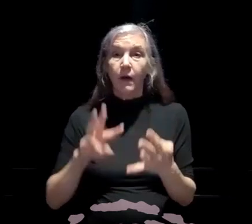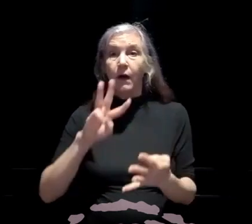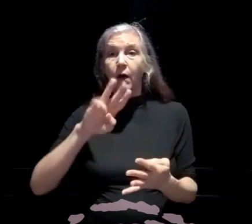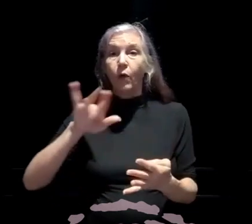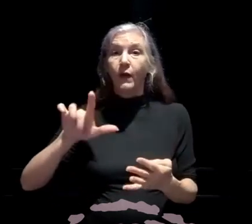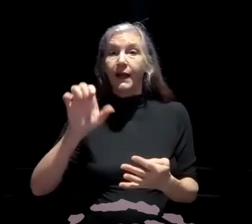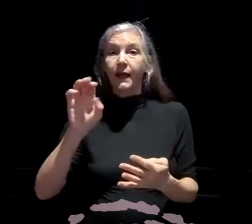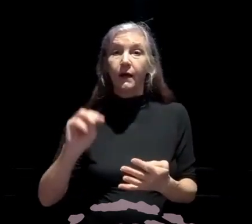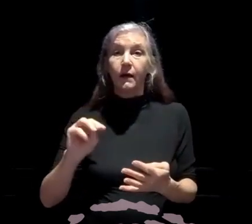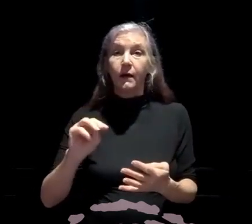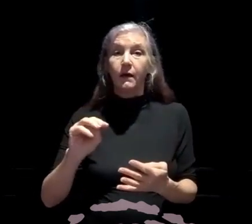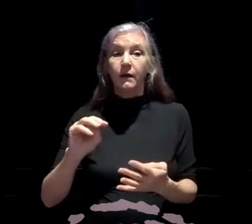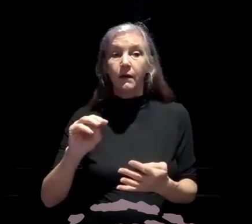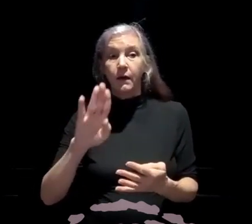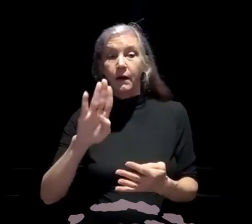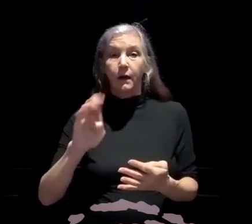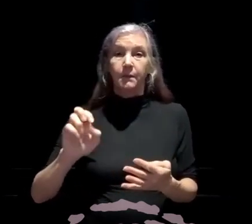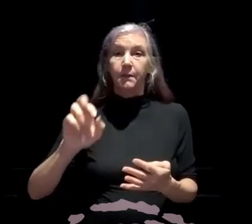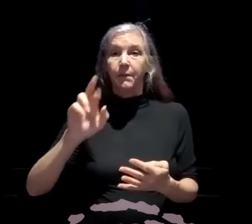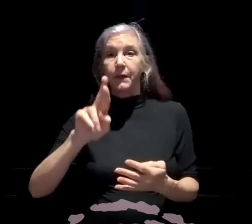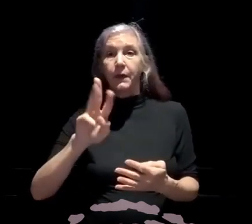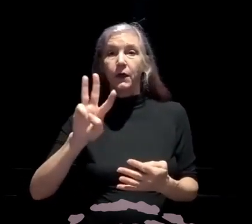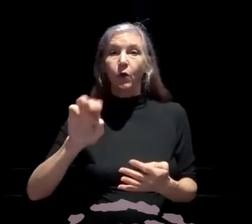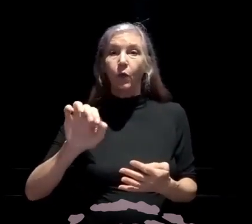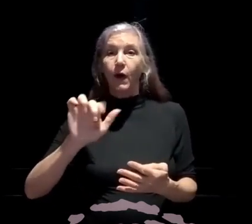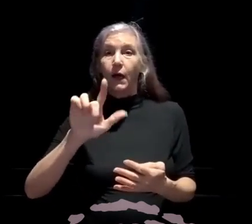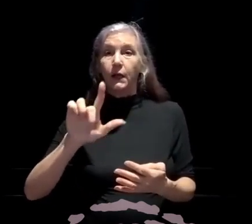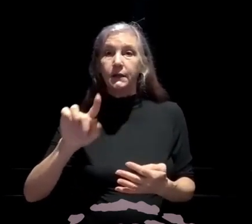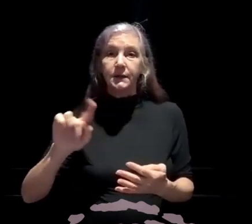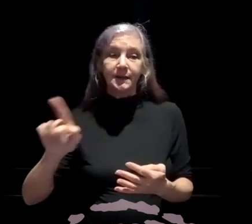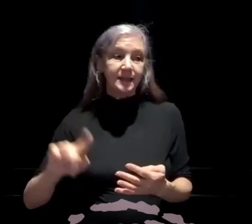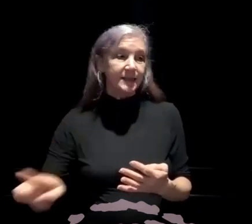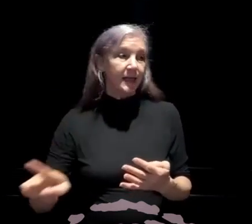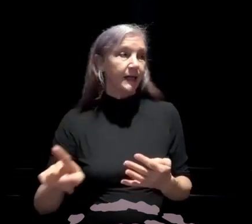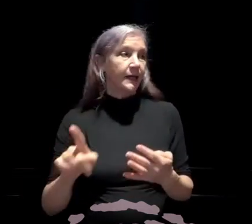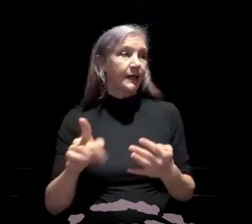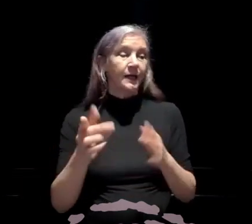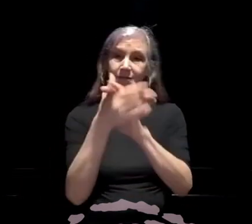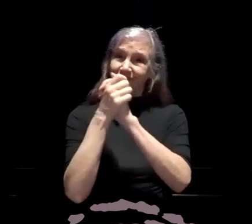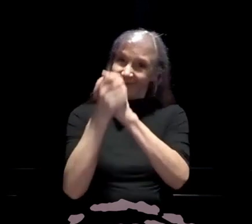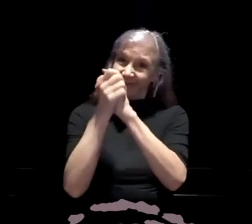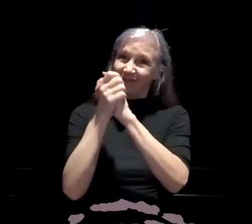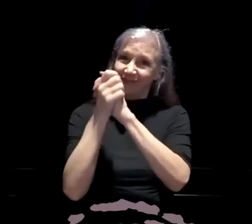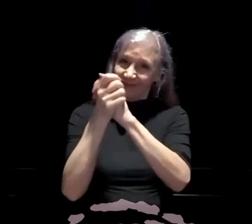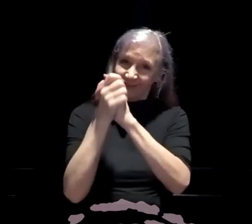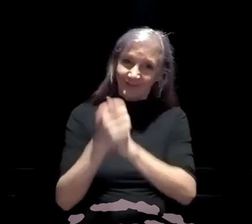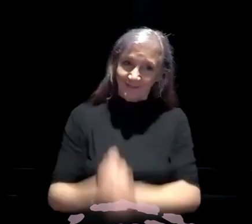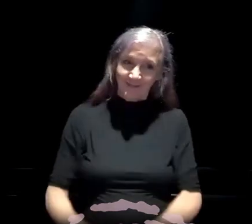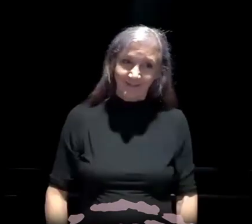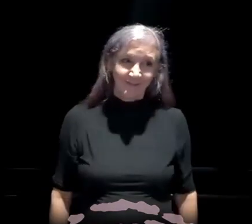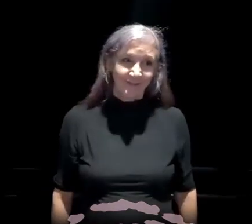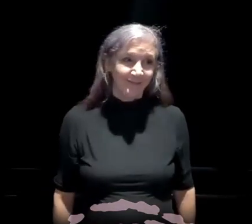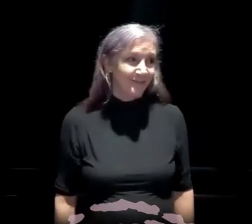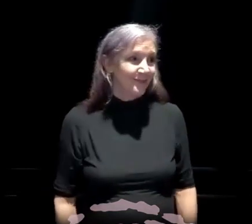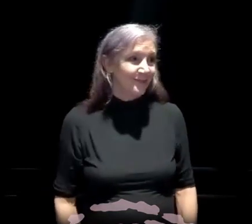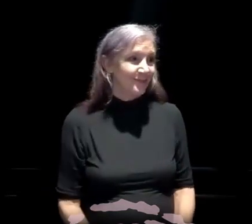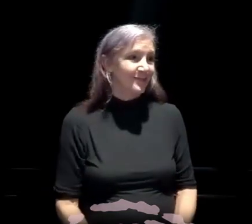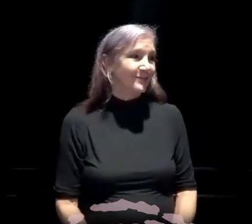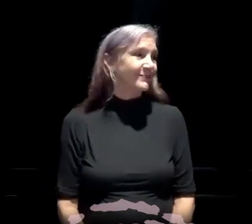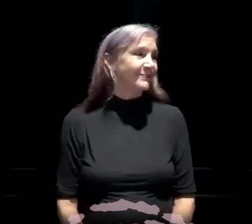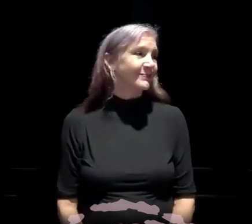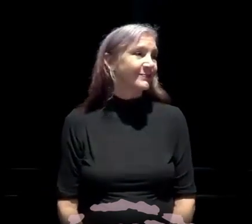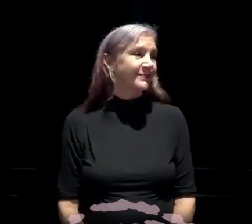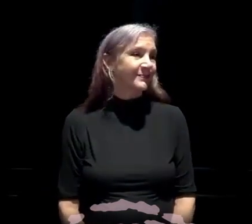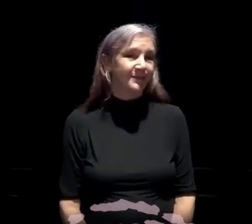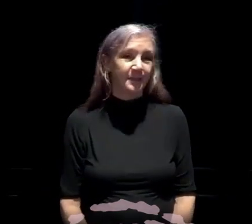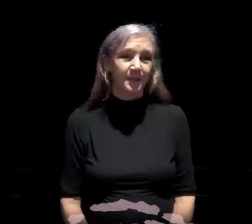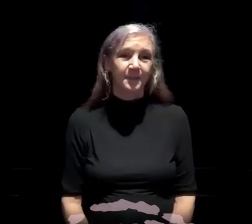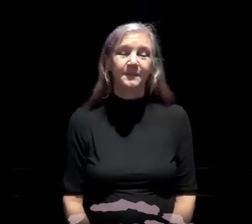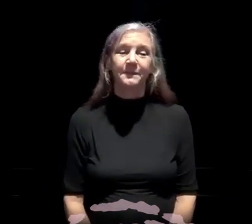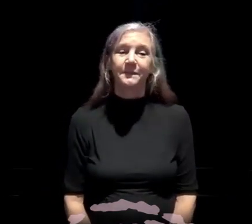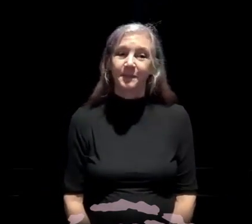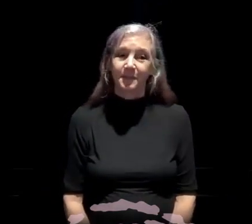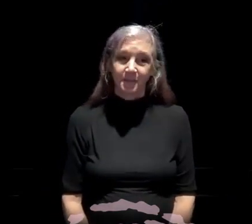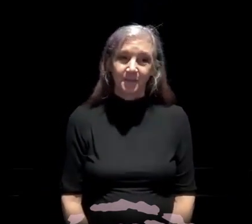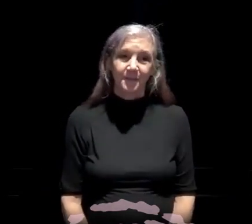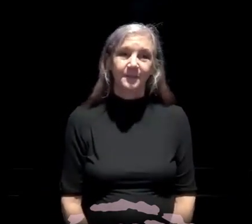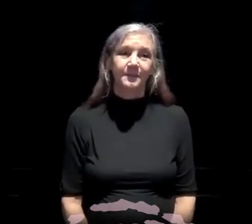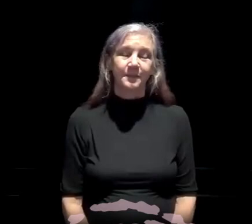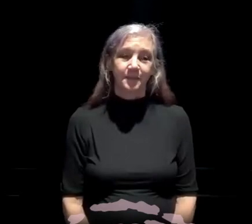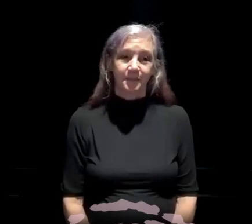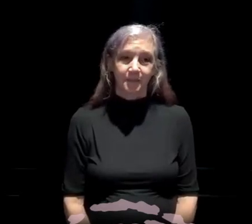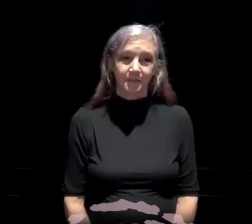Well, beer waltz! William, congratulations!